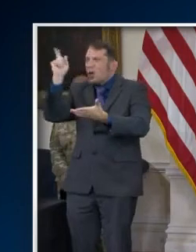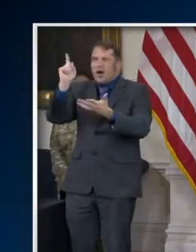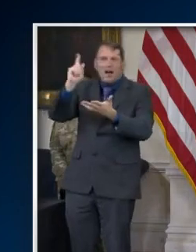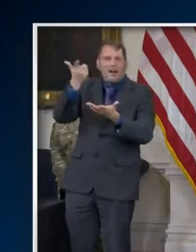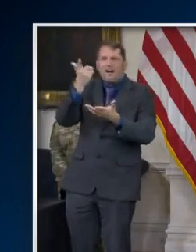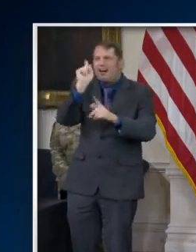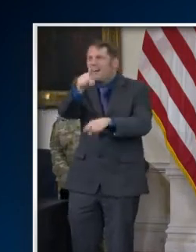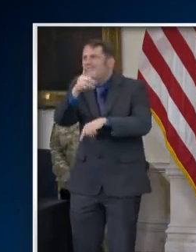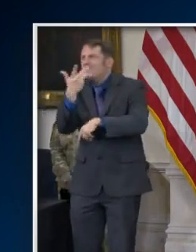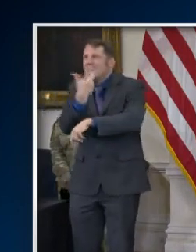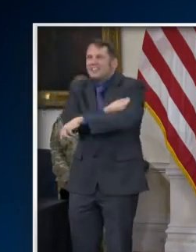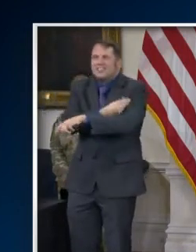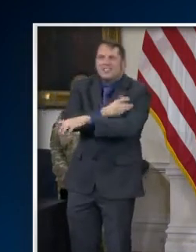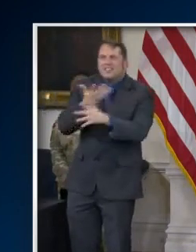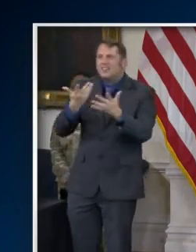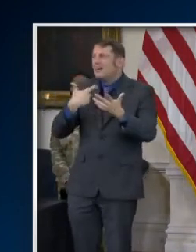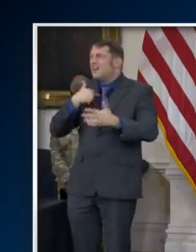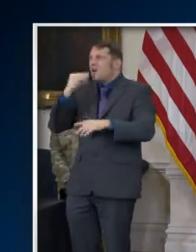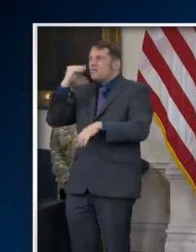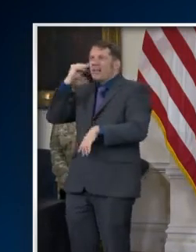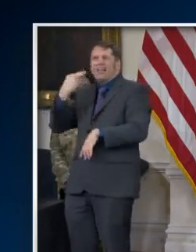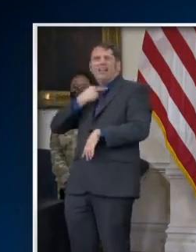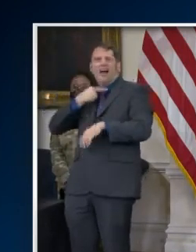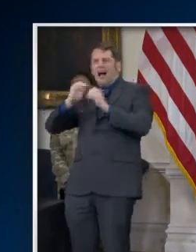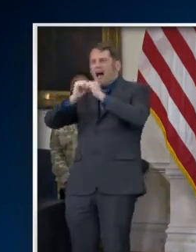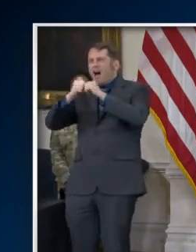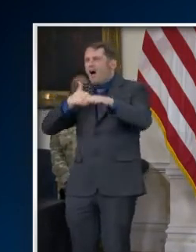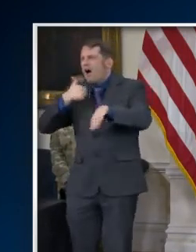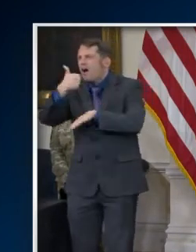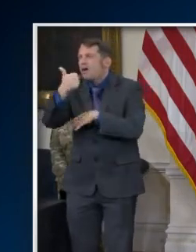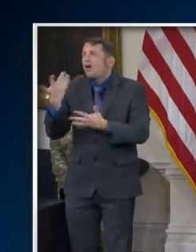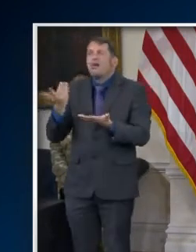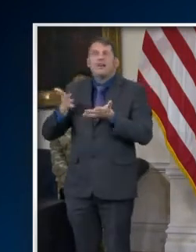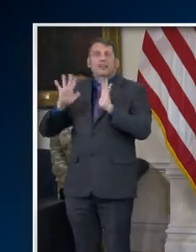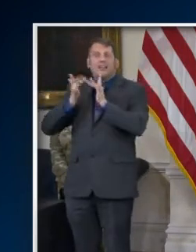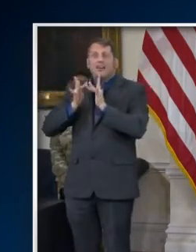DIRECT ASSISTANCE TO MARYLANDERS WHO NEED ASSISTANCE IN GETTING A